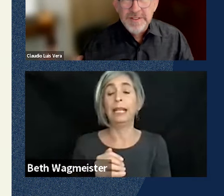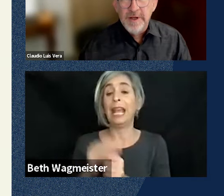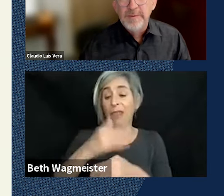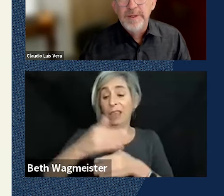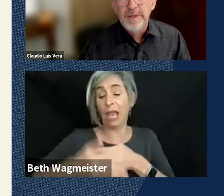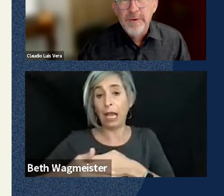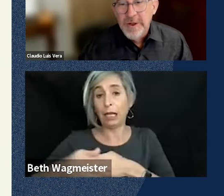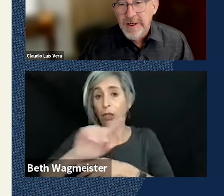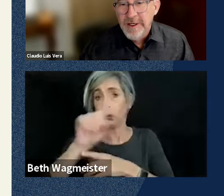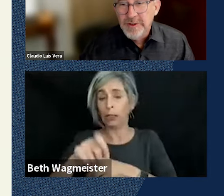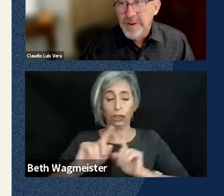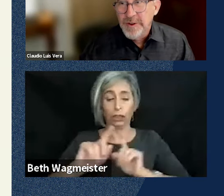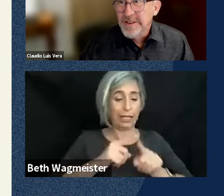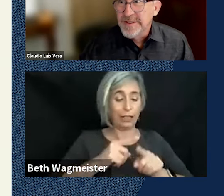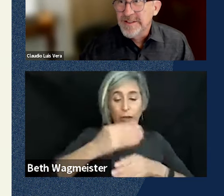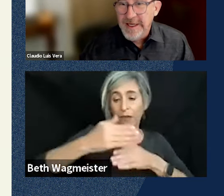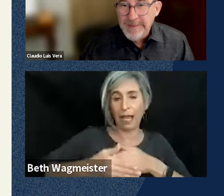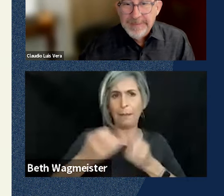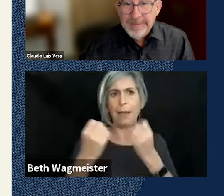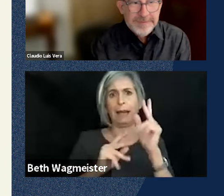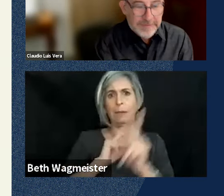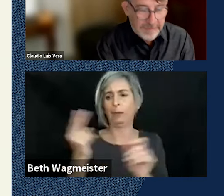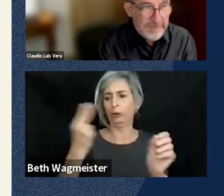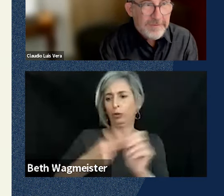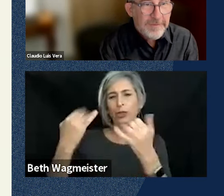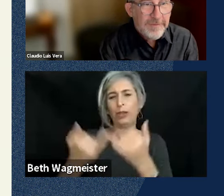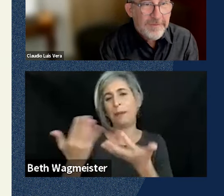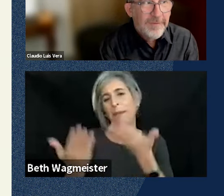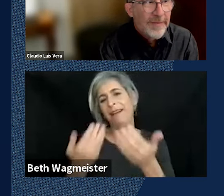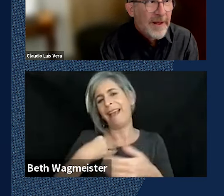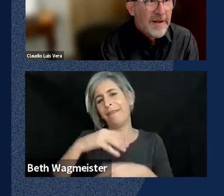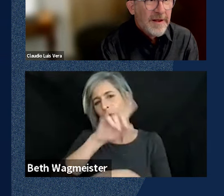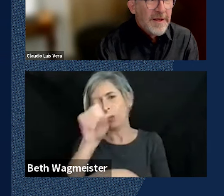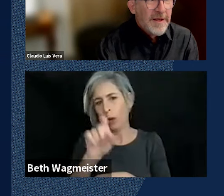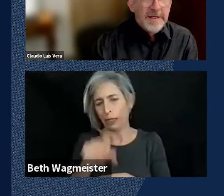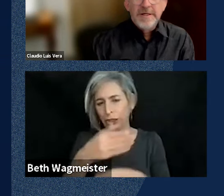this many people joining us today.